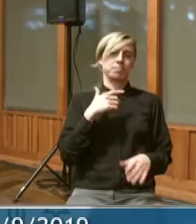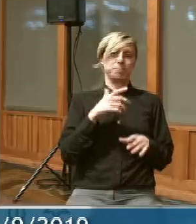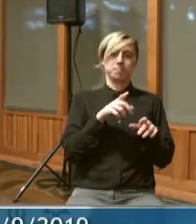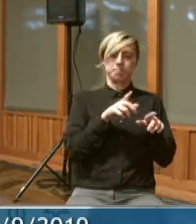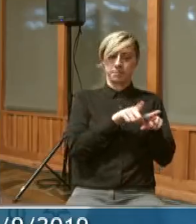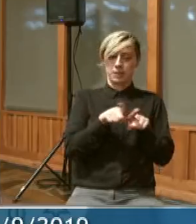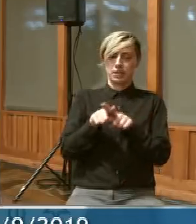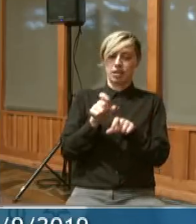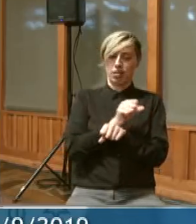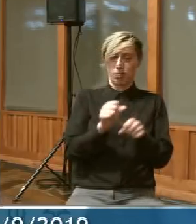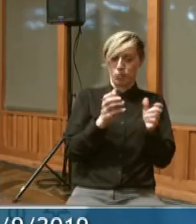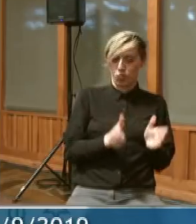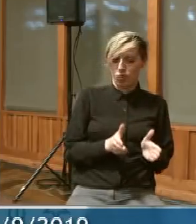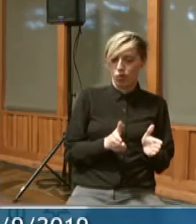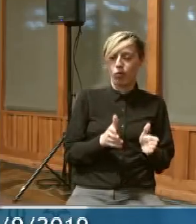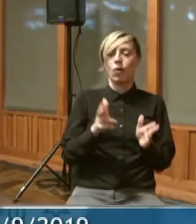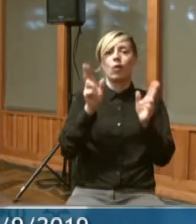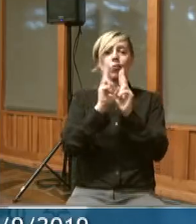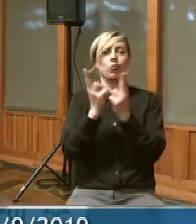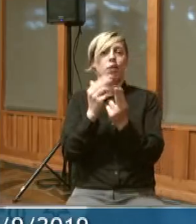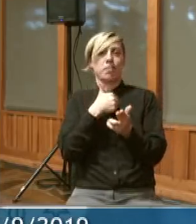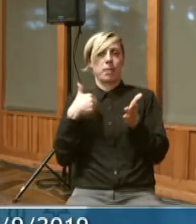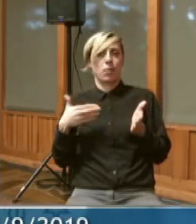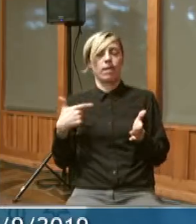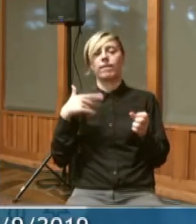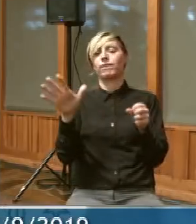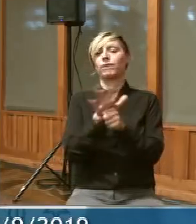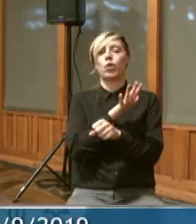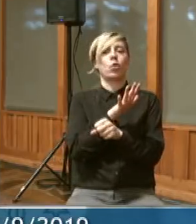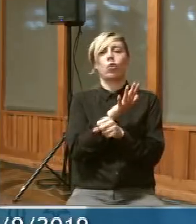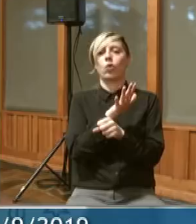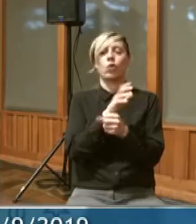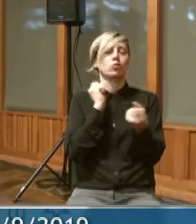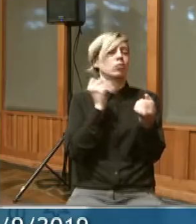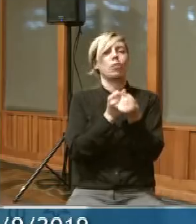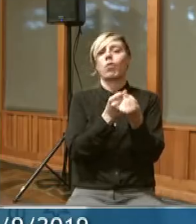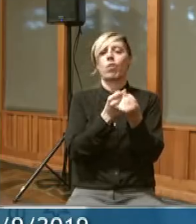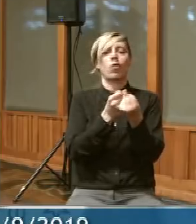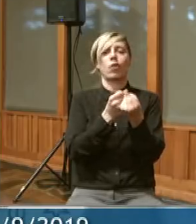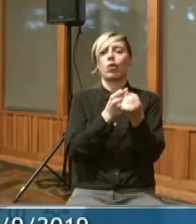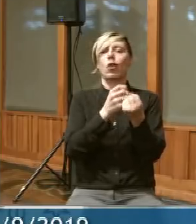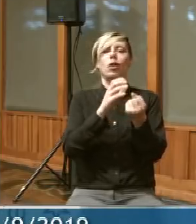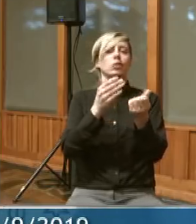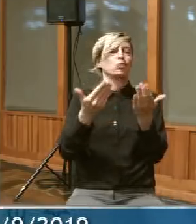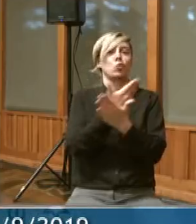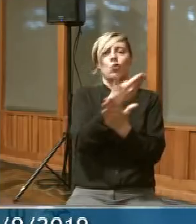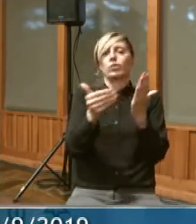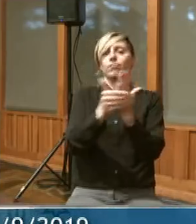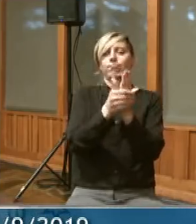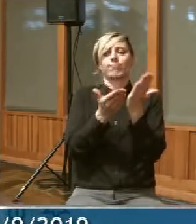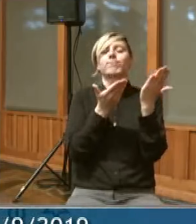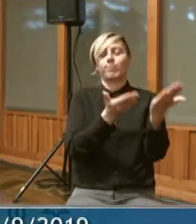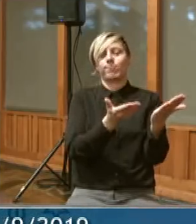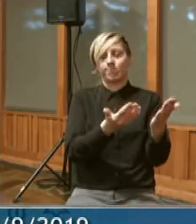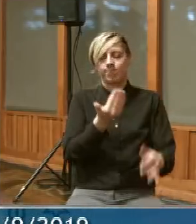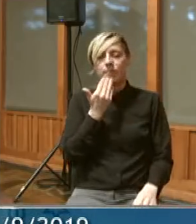RETURNING IN THE FUTURE. THAT'S HOW THIS WORKS. SO AS A LABORER, A UNION MEMBER, I WOULD LIKE TO WHOLEHEARTEDLY